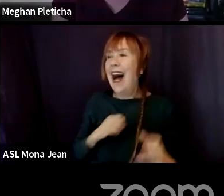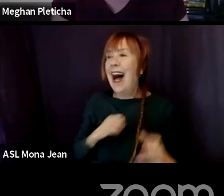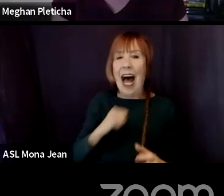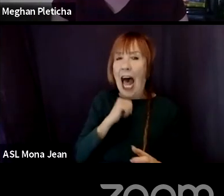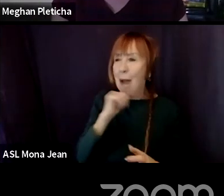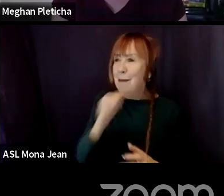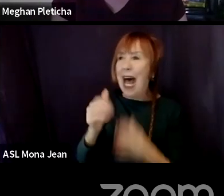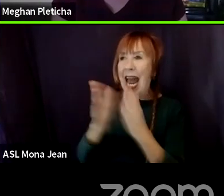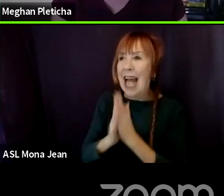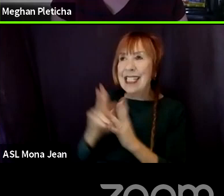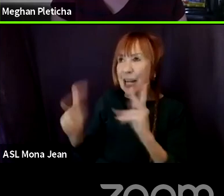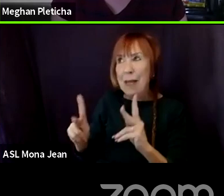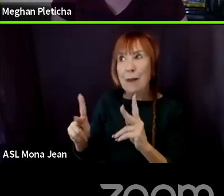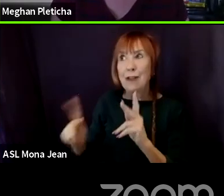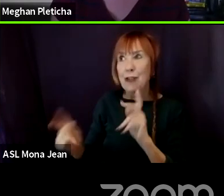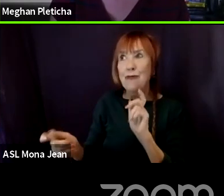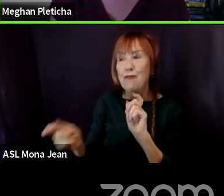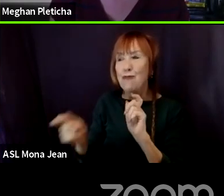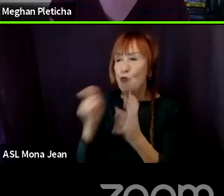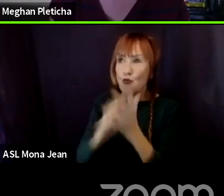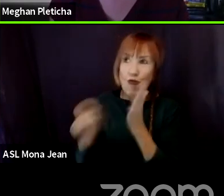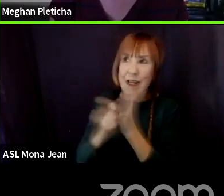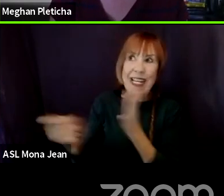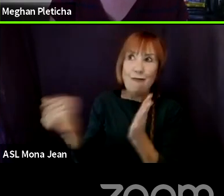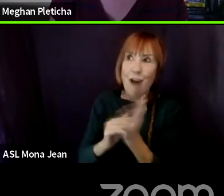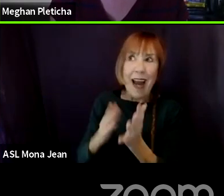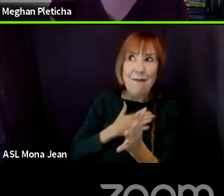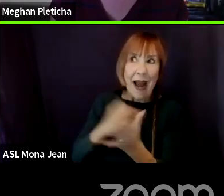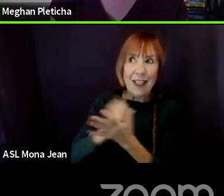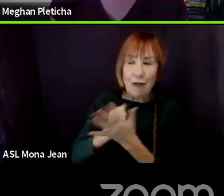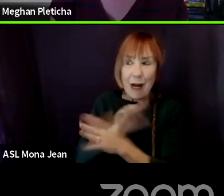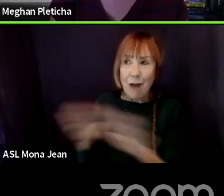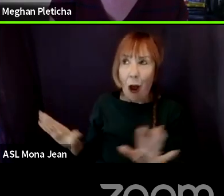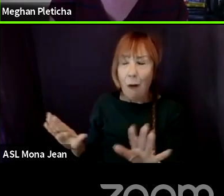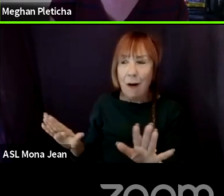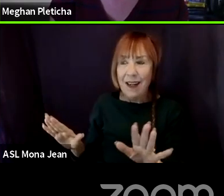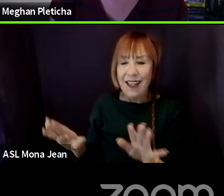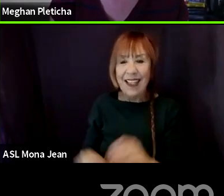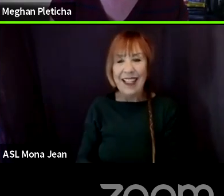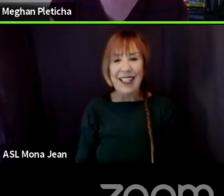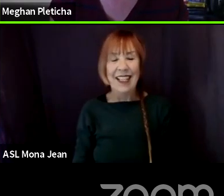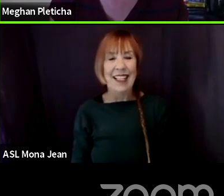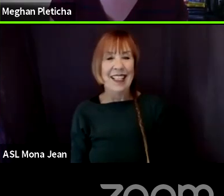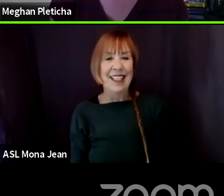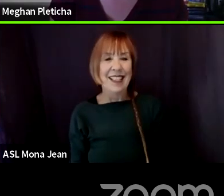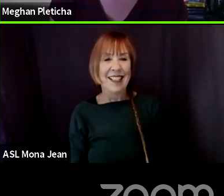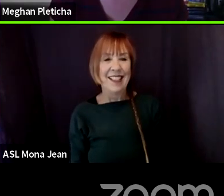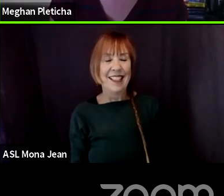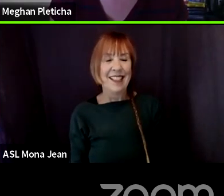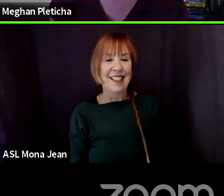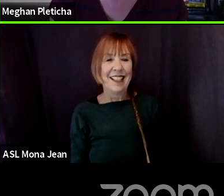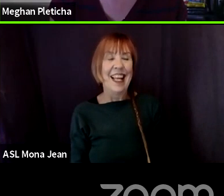I read, I think the trick is it's always important to remember that when you send your work to people